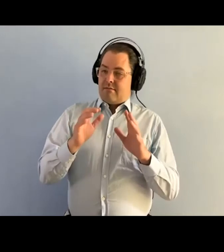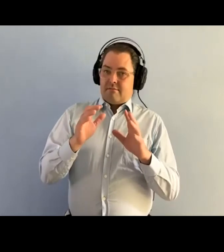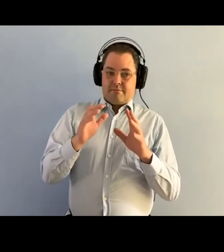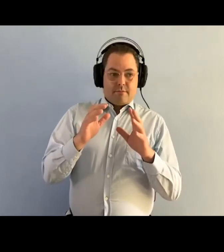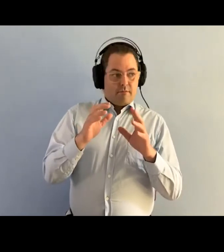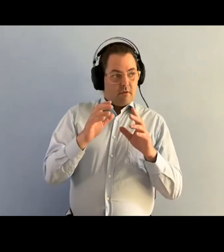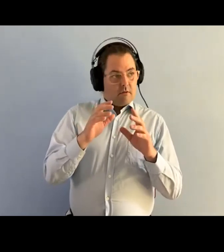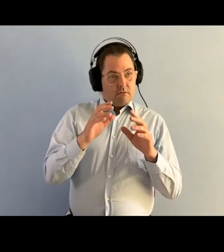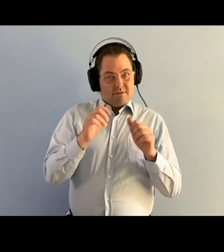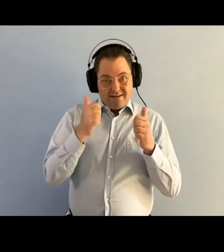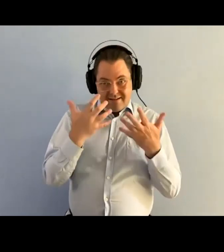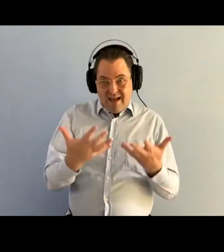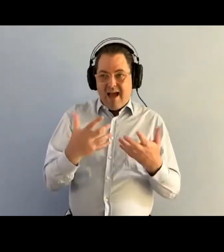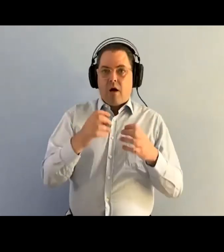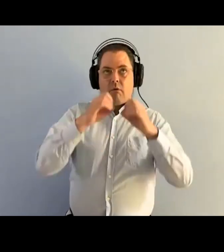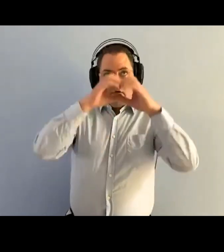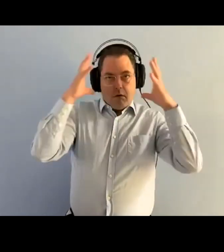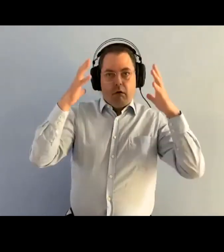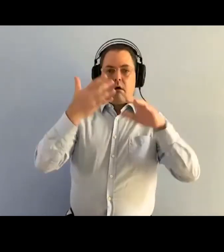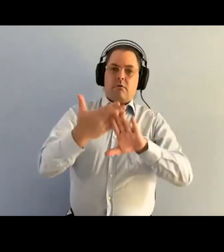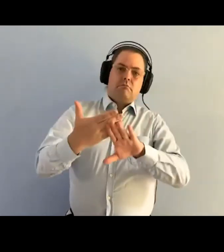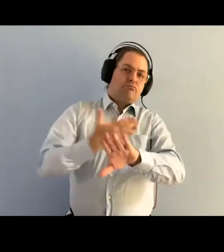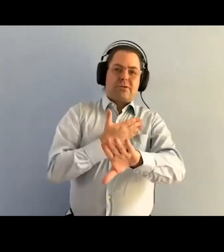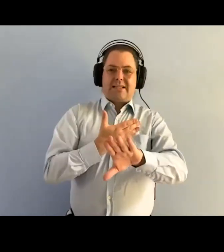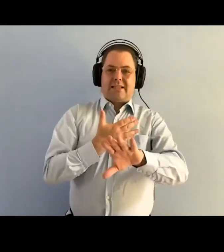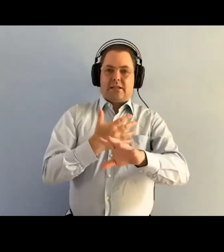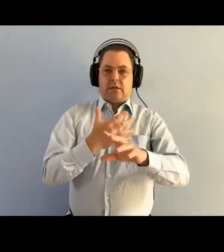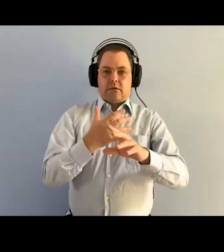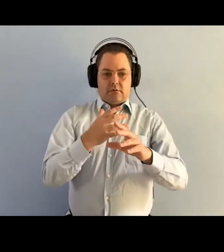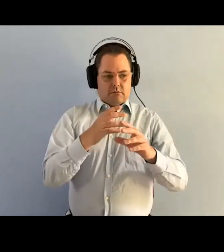the preparedness is very important and also for both preparedness